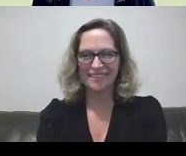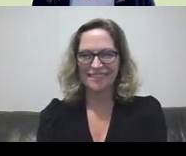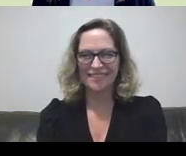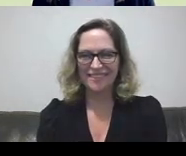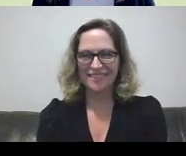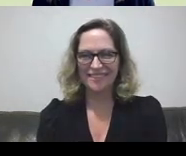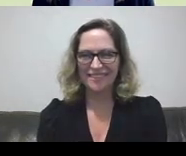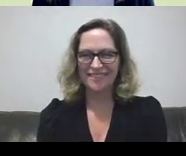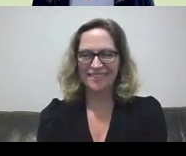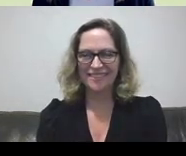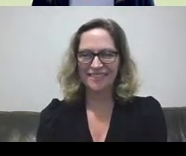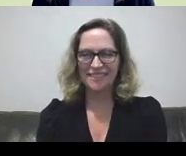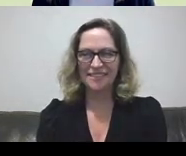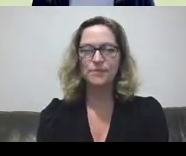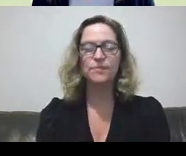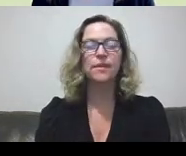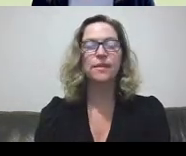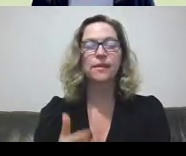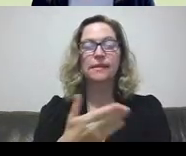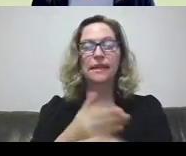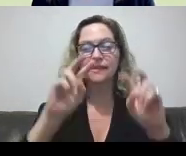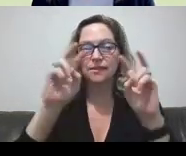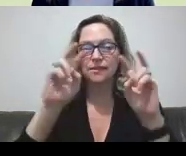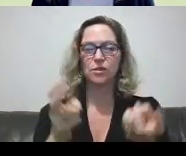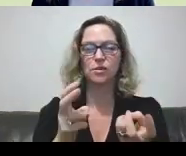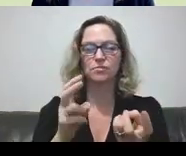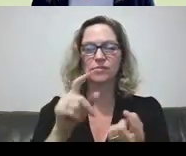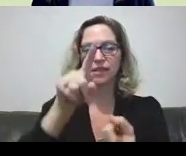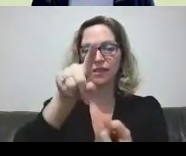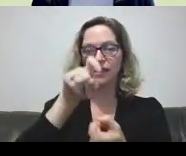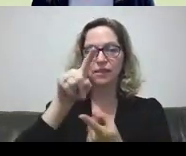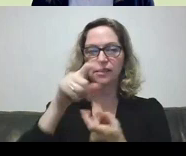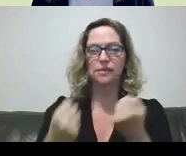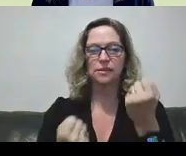Okay, our next topic is engaging supports and implementing your